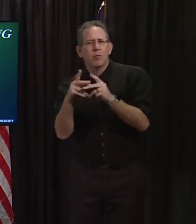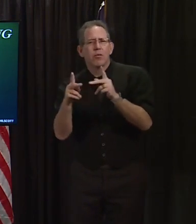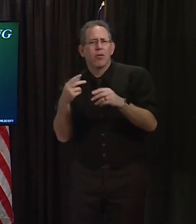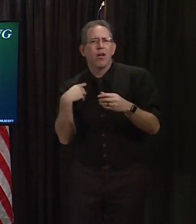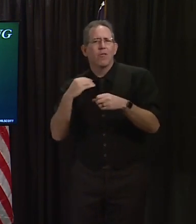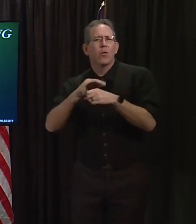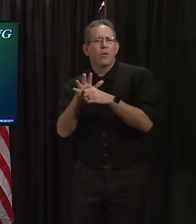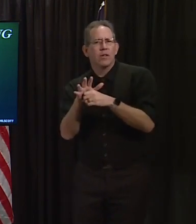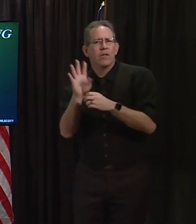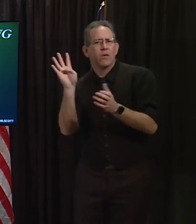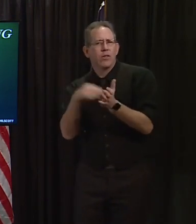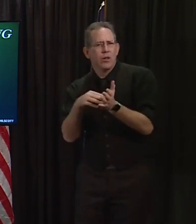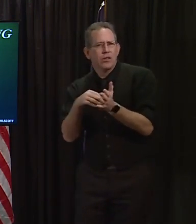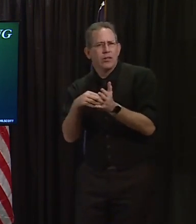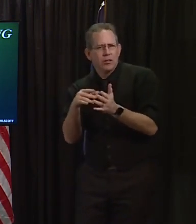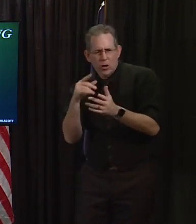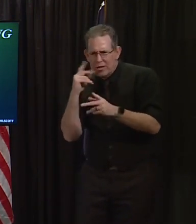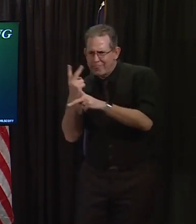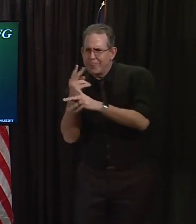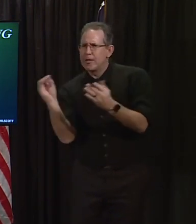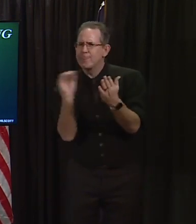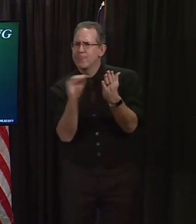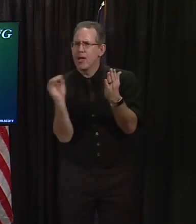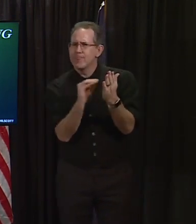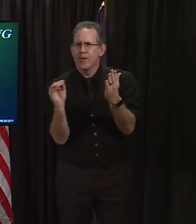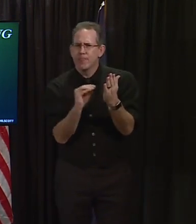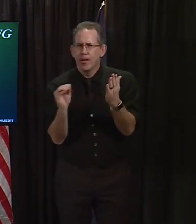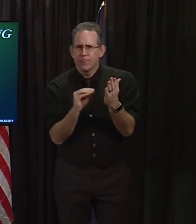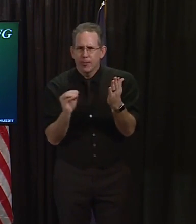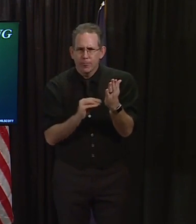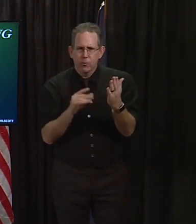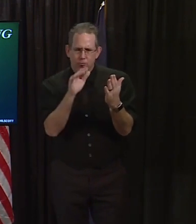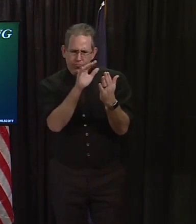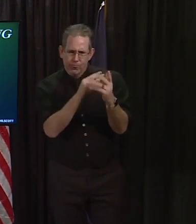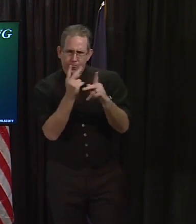should have been reported. When this work is completed. The public dashboard